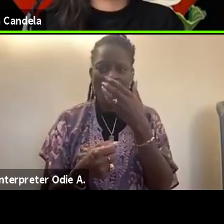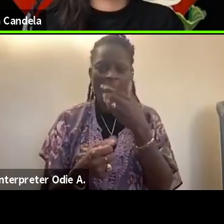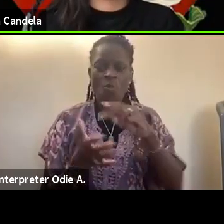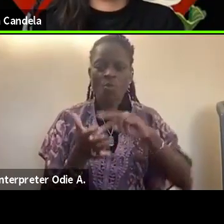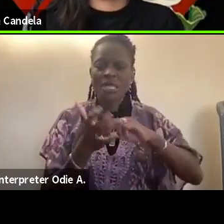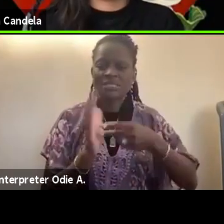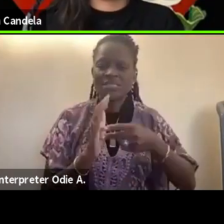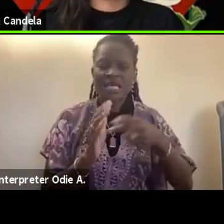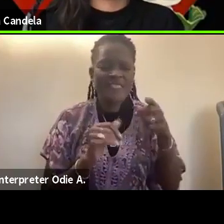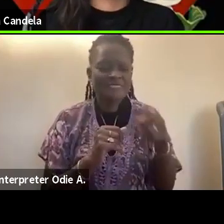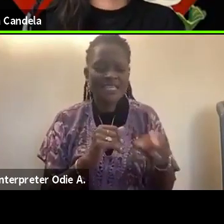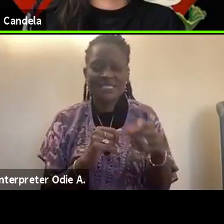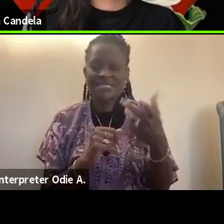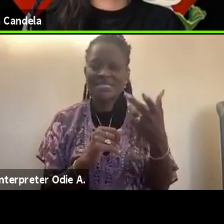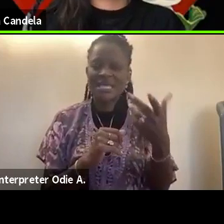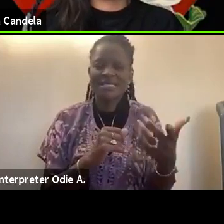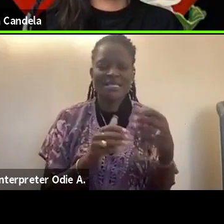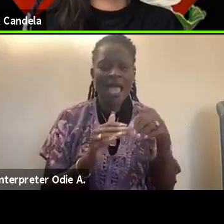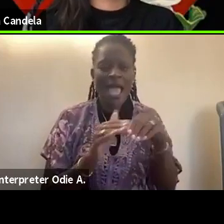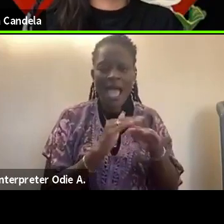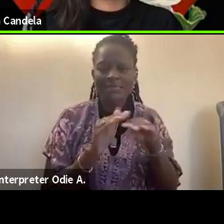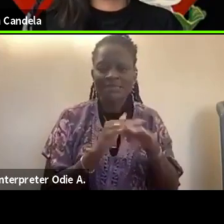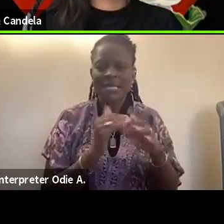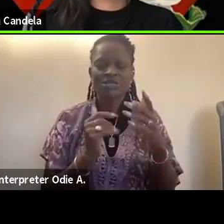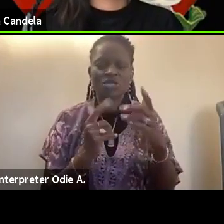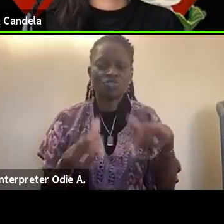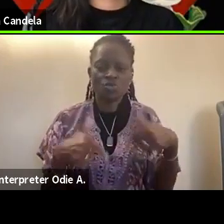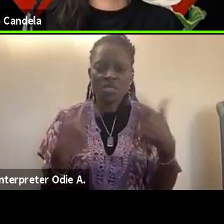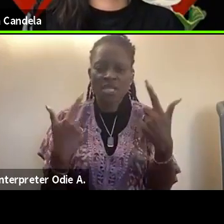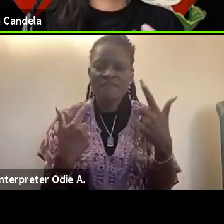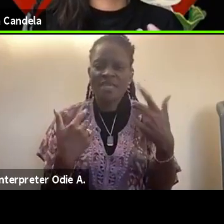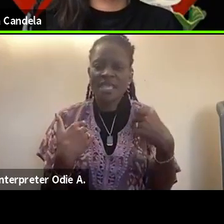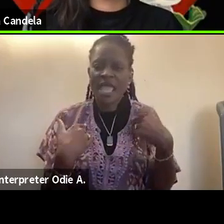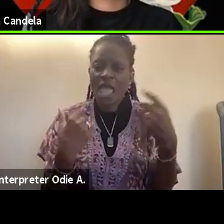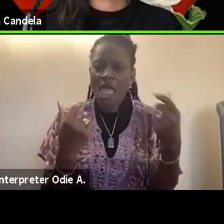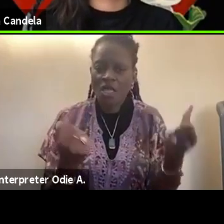a living in healthy, thriving life, regardless of your socioeconomic status,